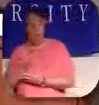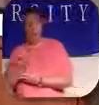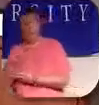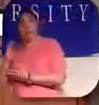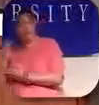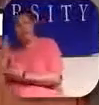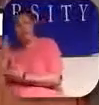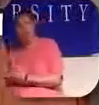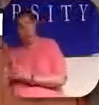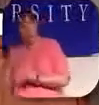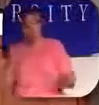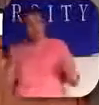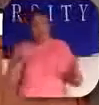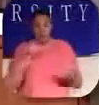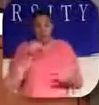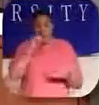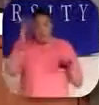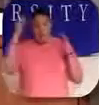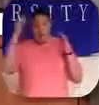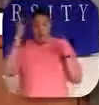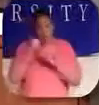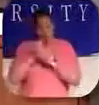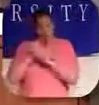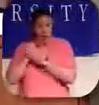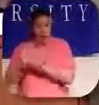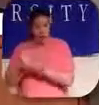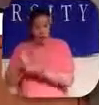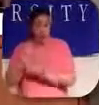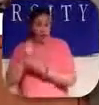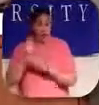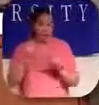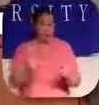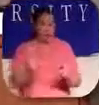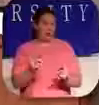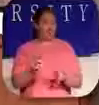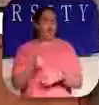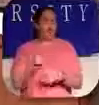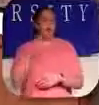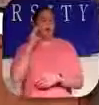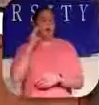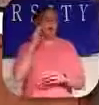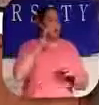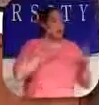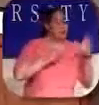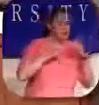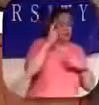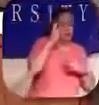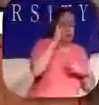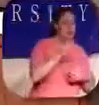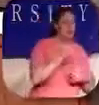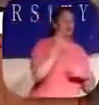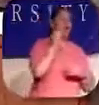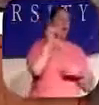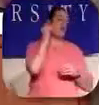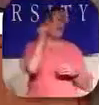May be... I'm not home any more And so I'm going to be looking for home that place where I get replenished and so that's what this is